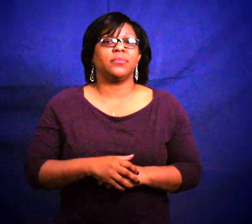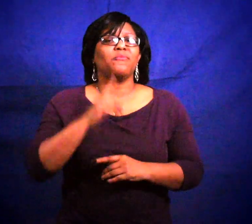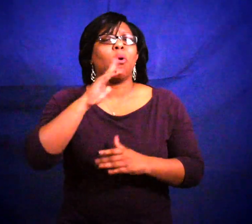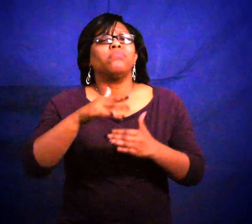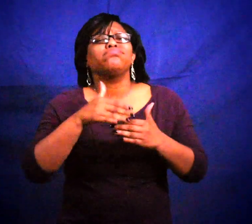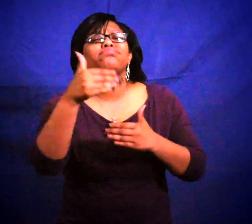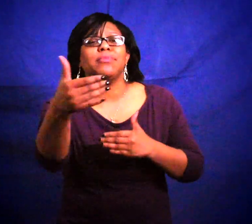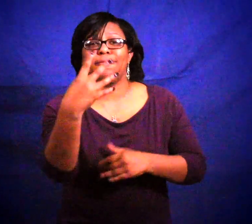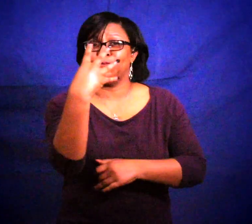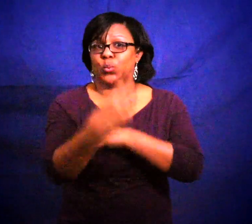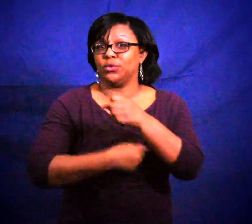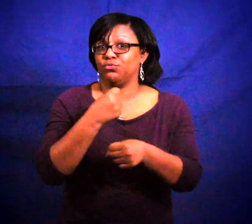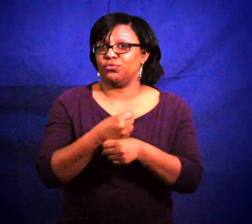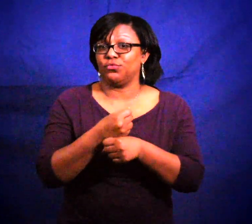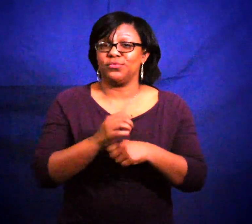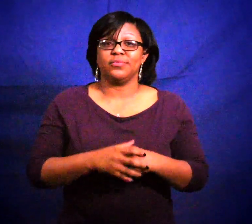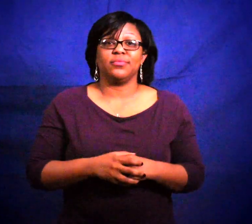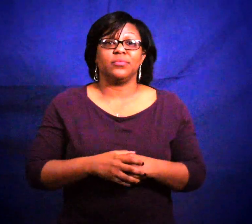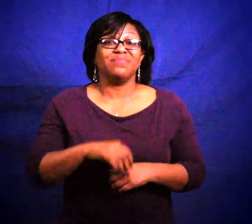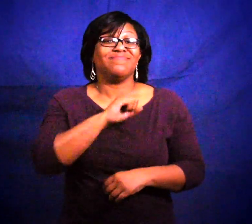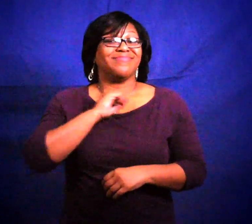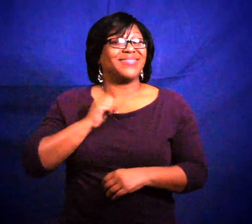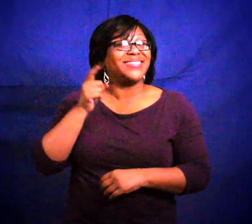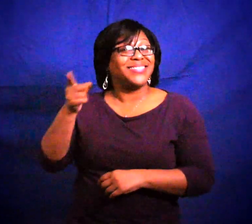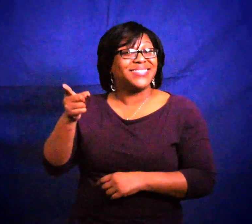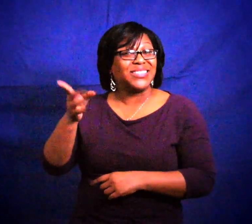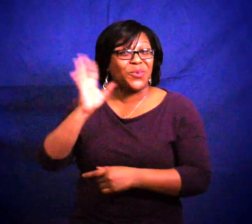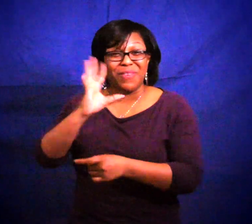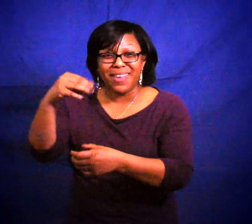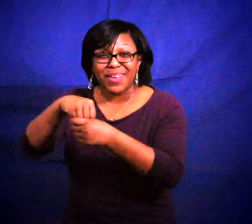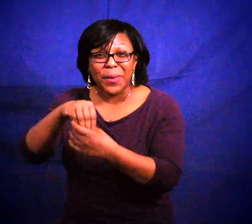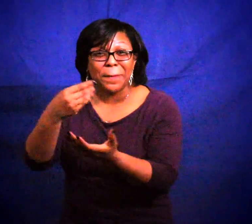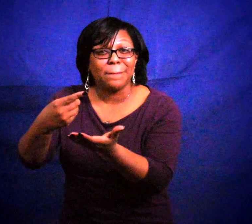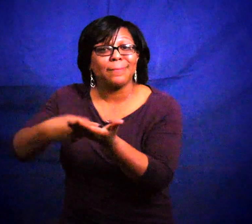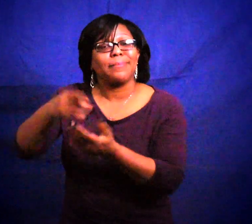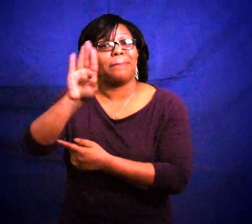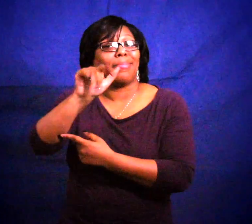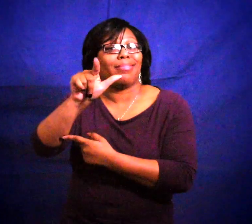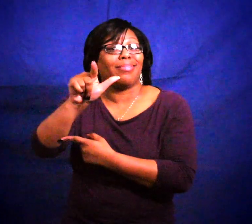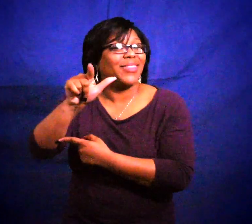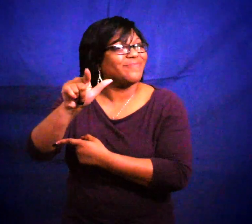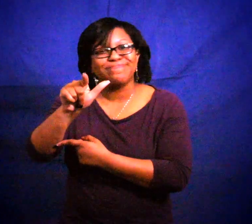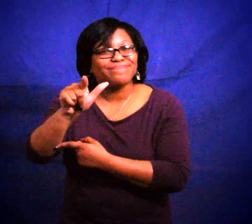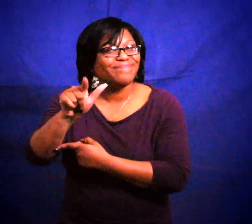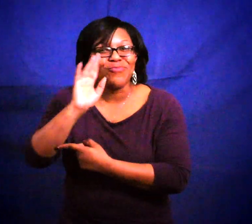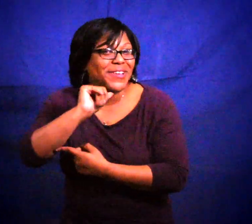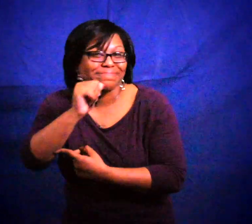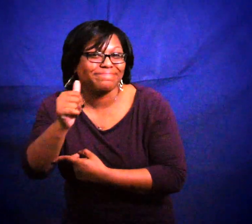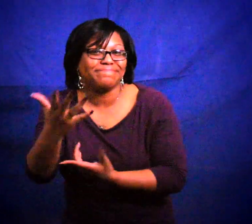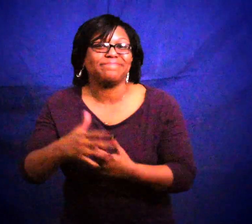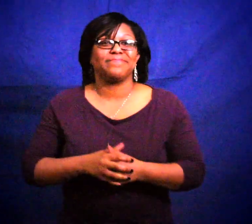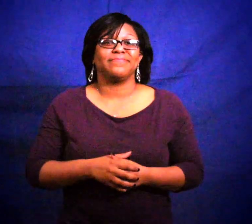for the next four years. The Senate would not give the bill a hearing.